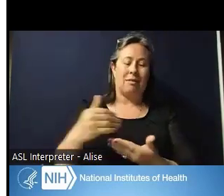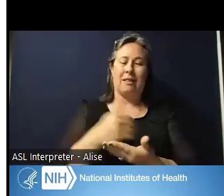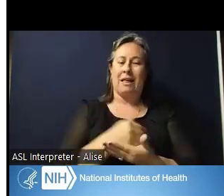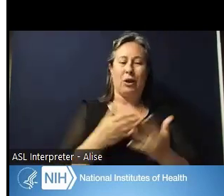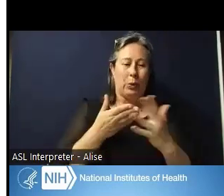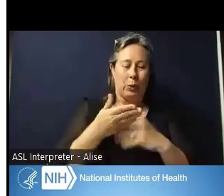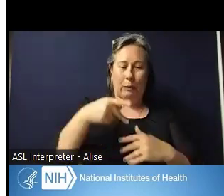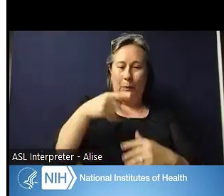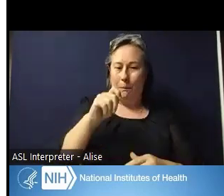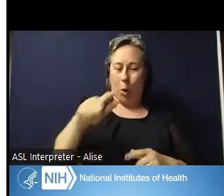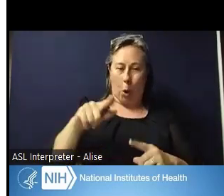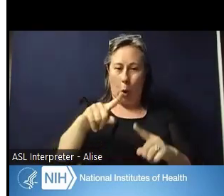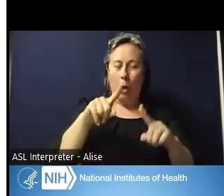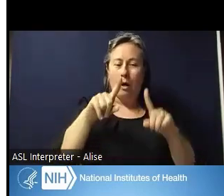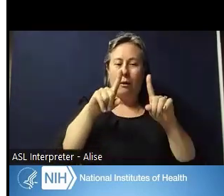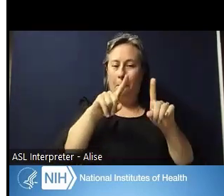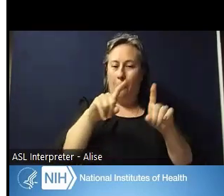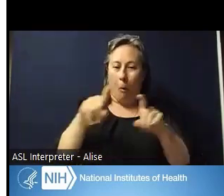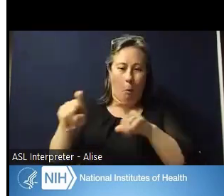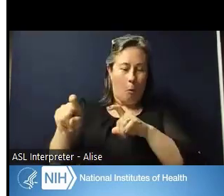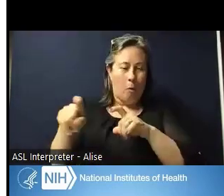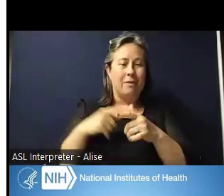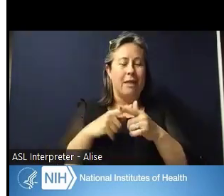I think, and then we'll discuss the answers thereafter.